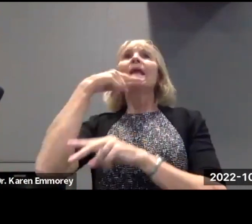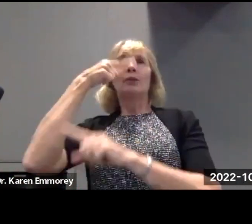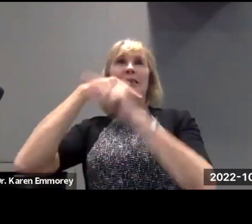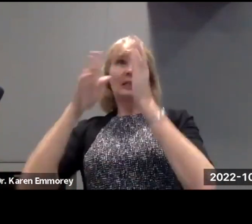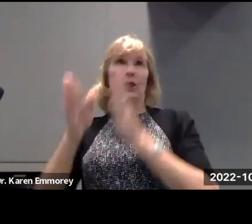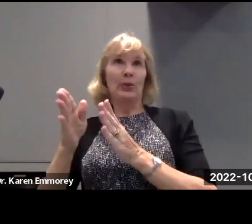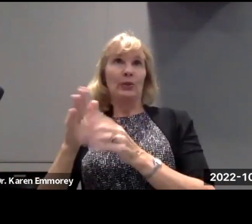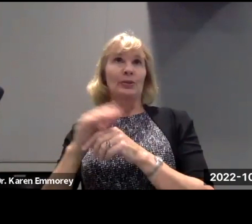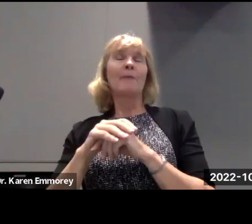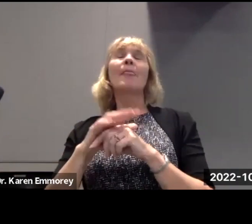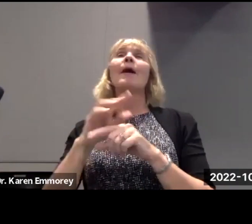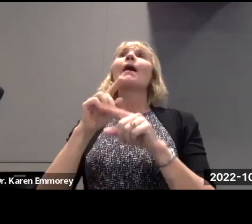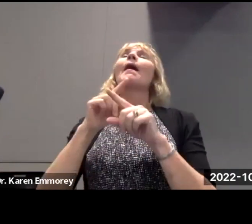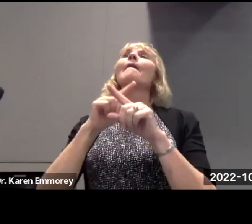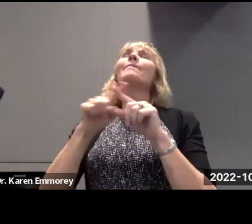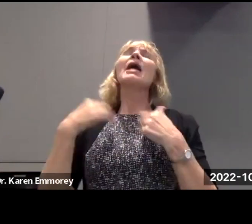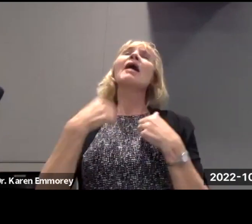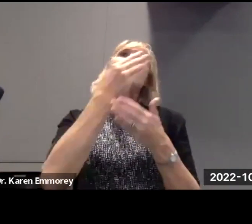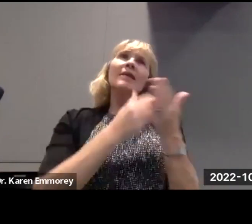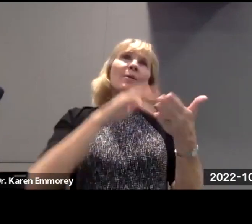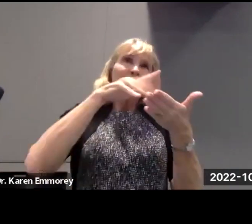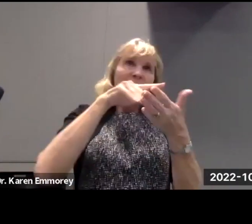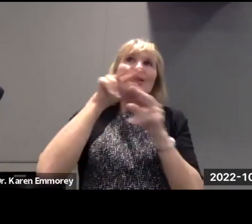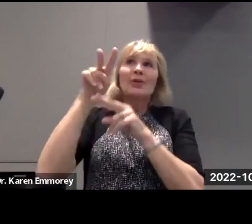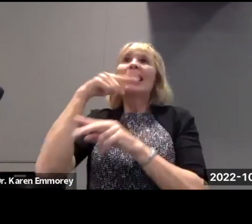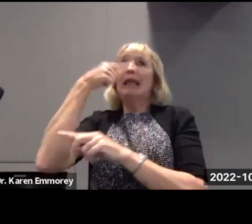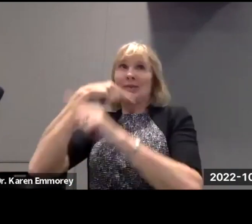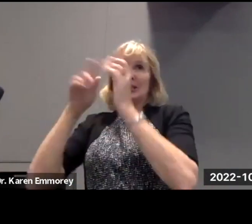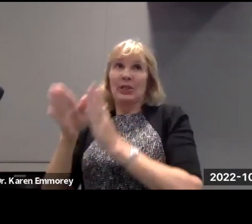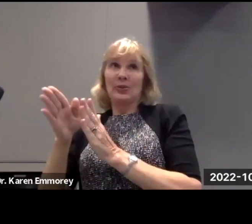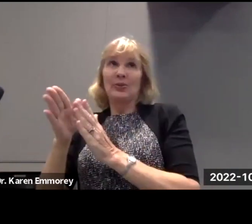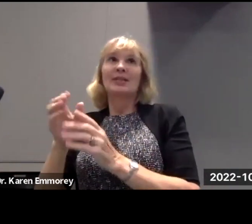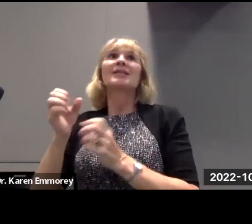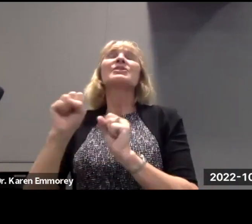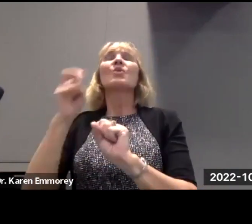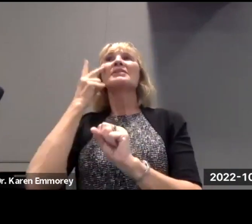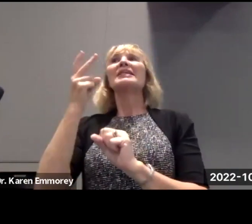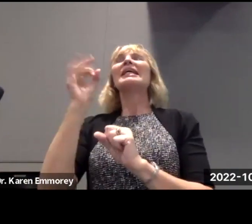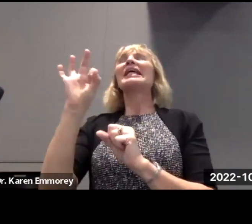if there is activation of the same areas that are.